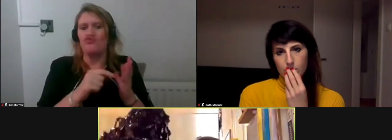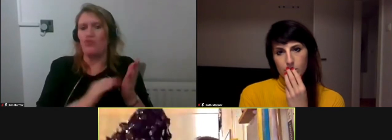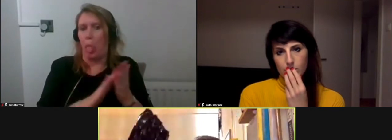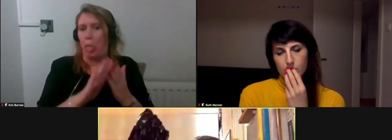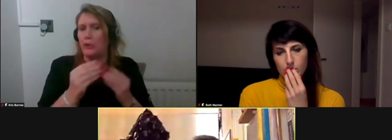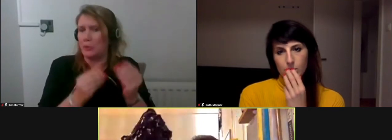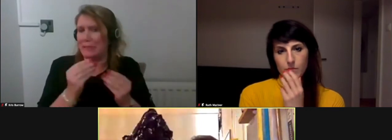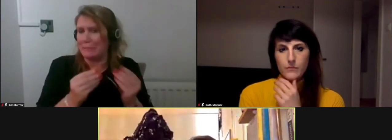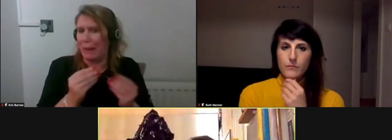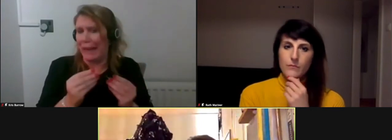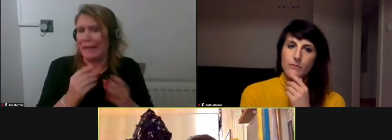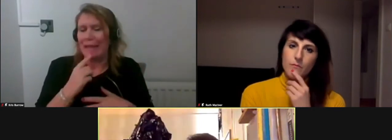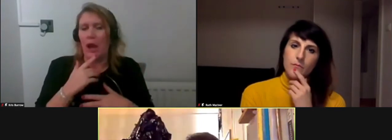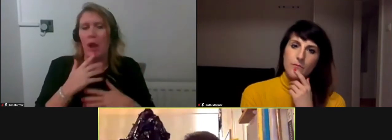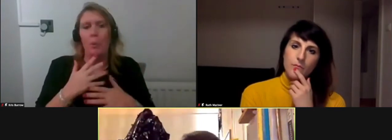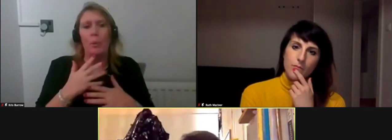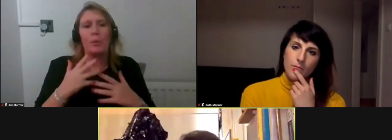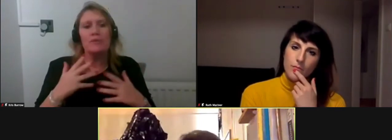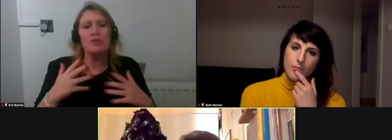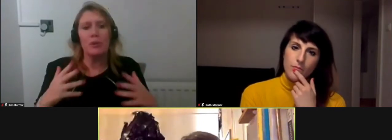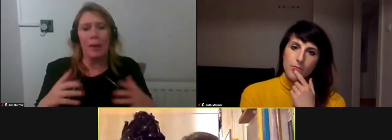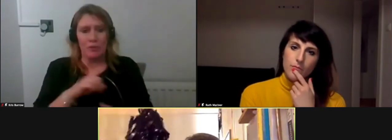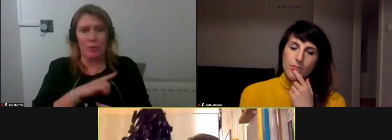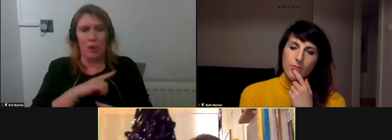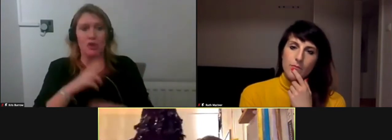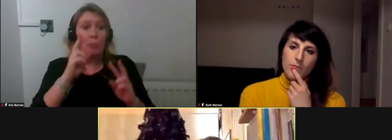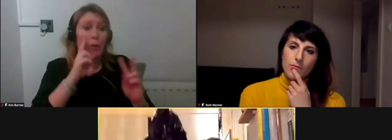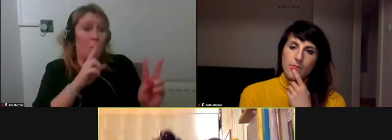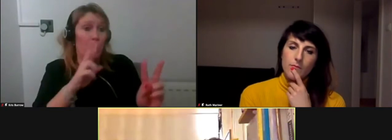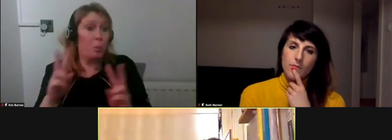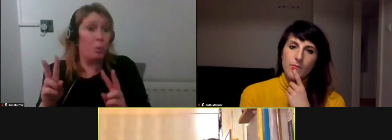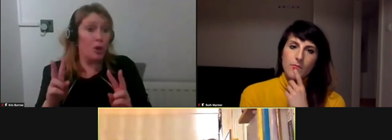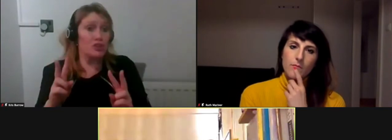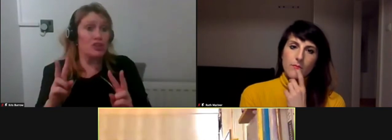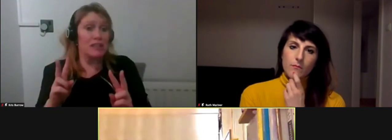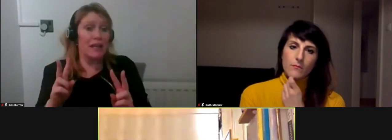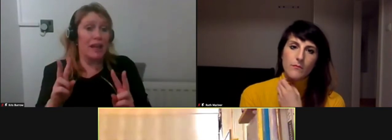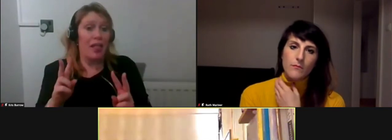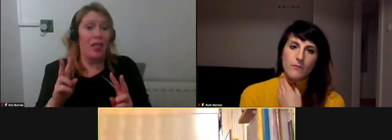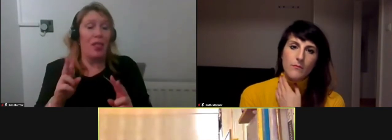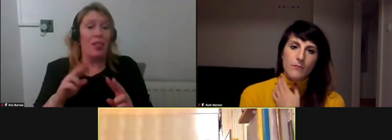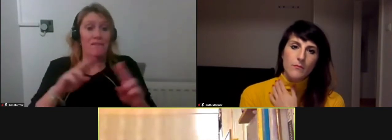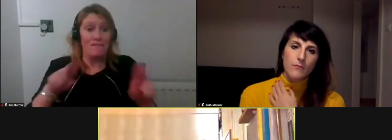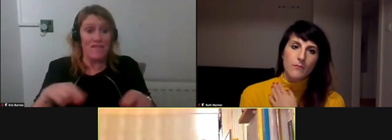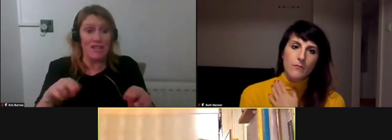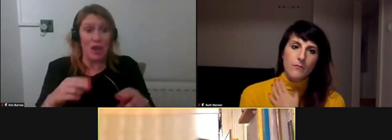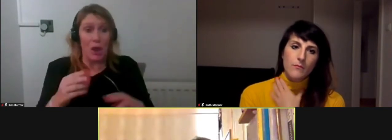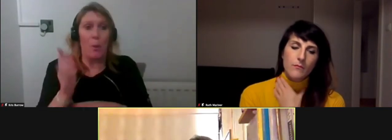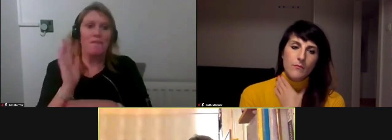give too much away, because you will be watching the video in a minute, but this